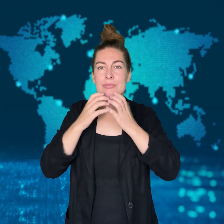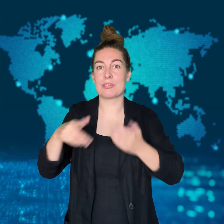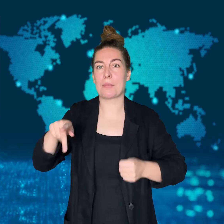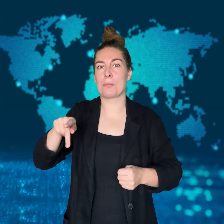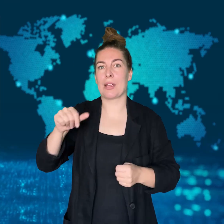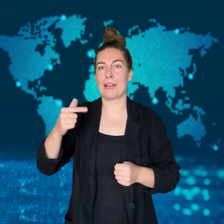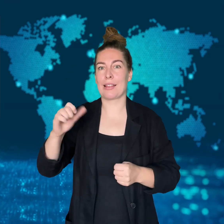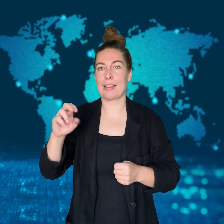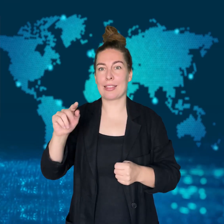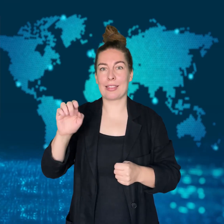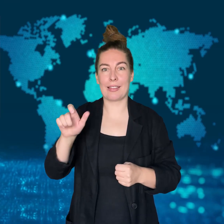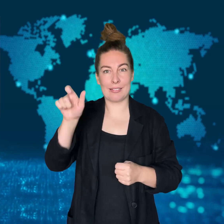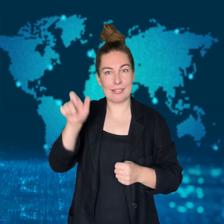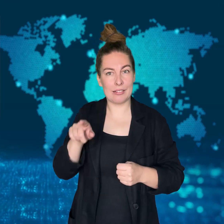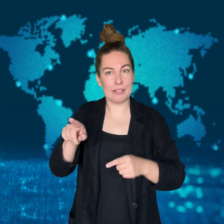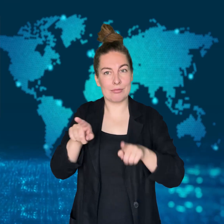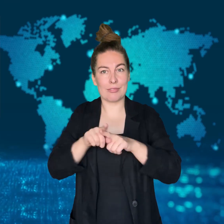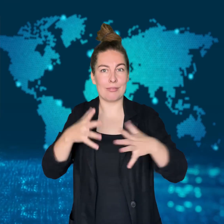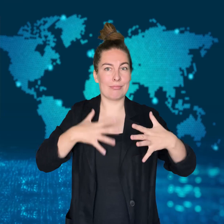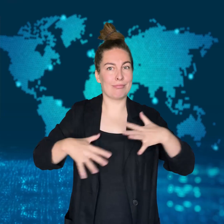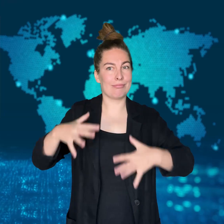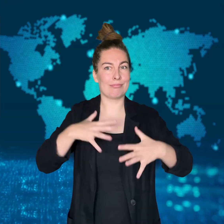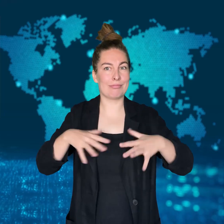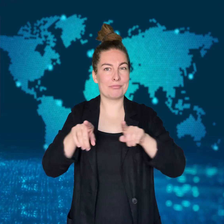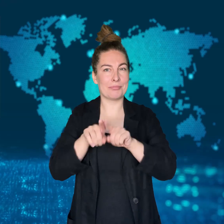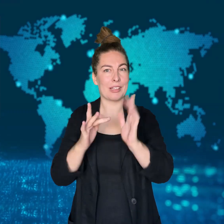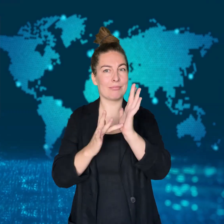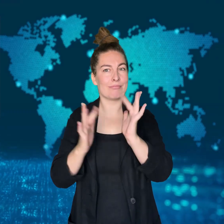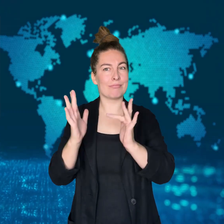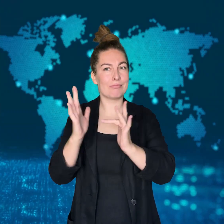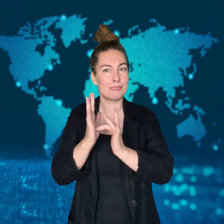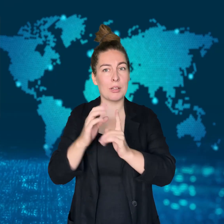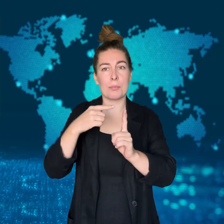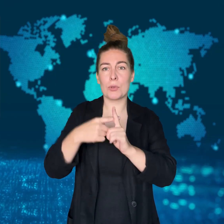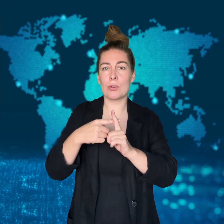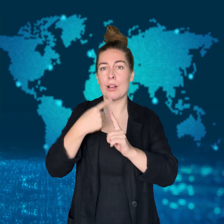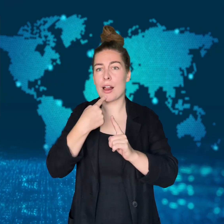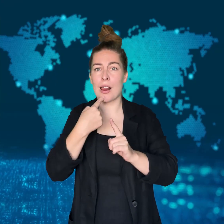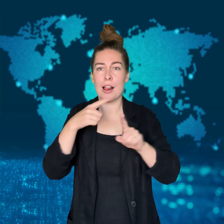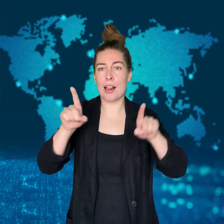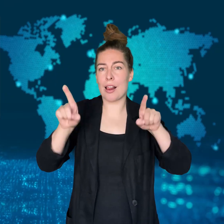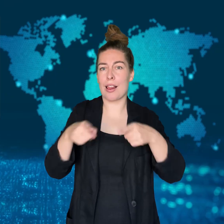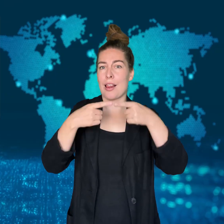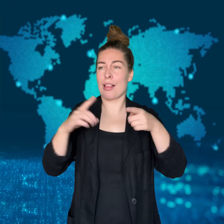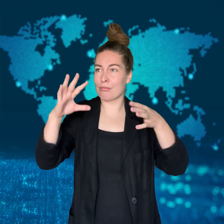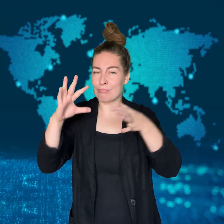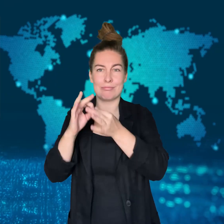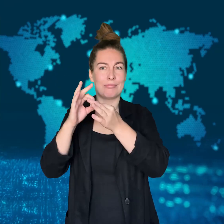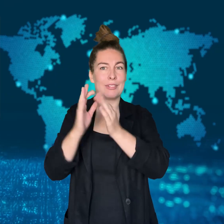It has been deleted, but originally contained a bearded Pagente dressed